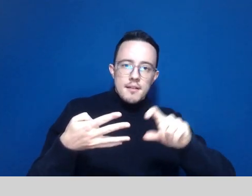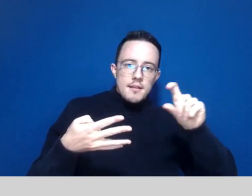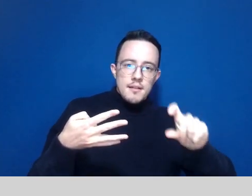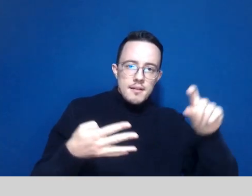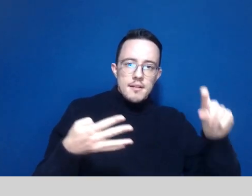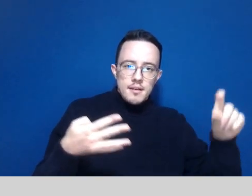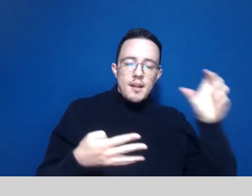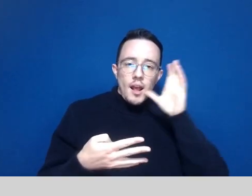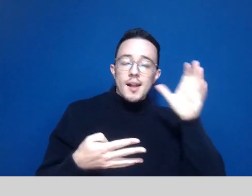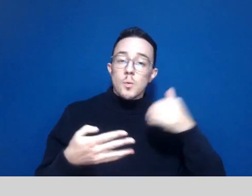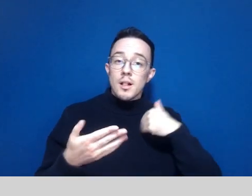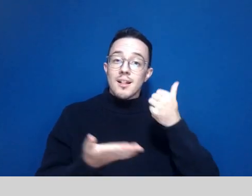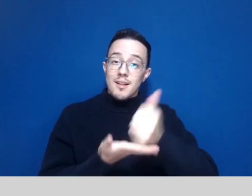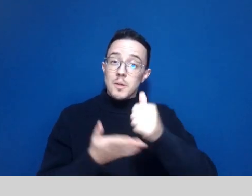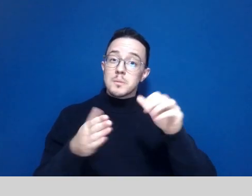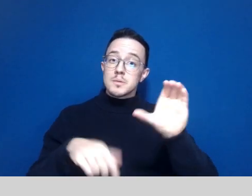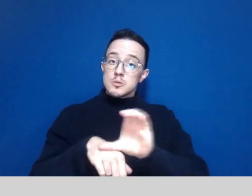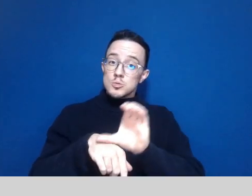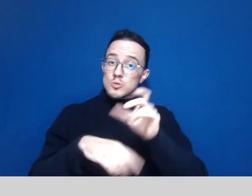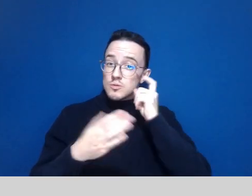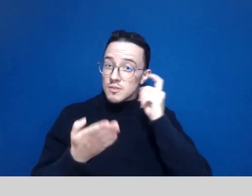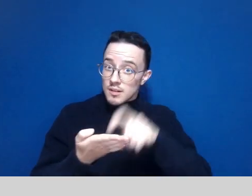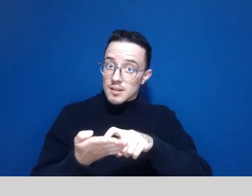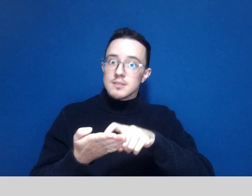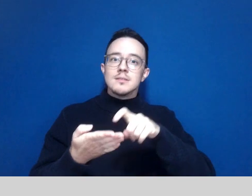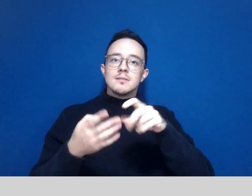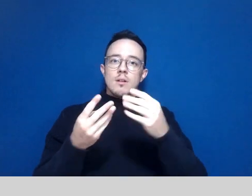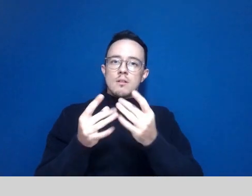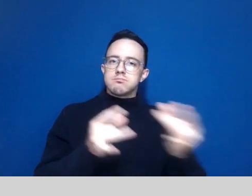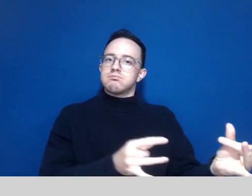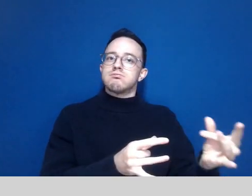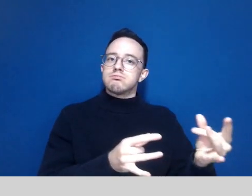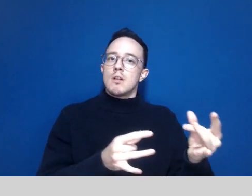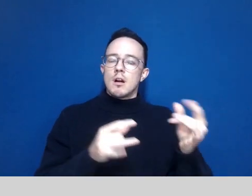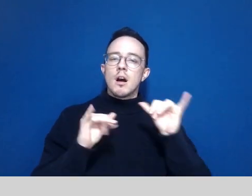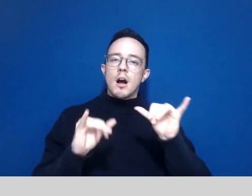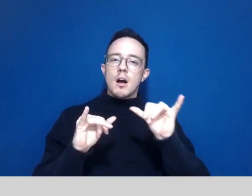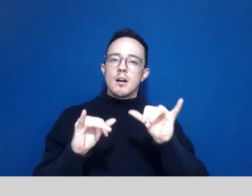and that will increase the efficiency of the algorithm.